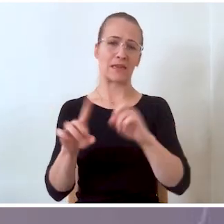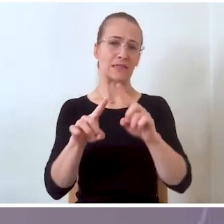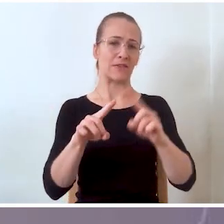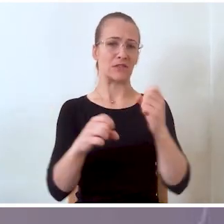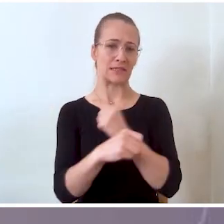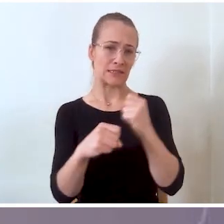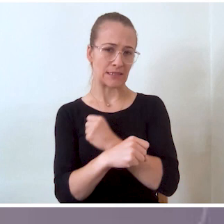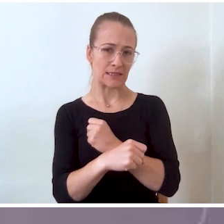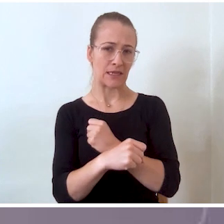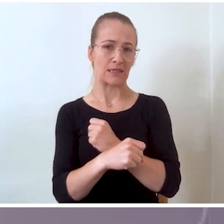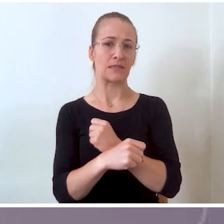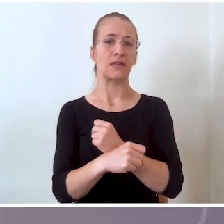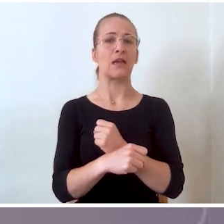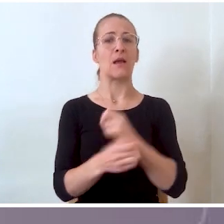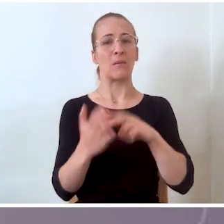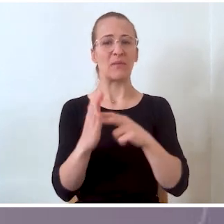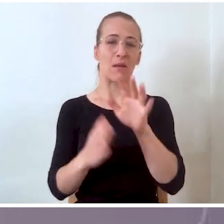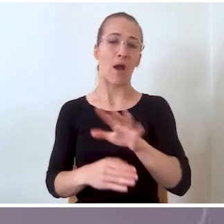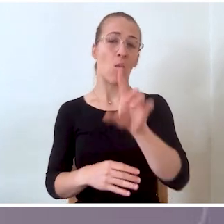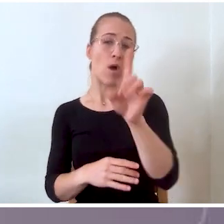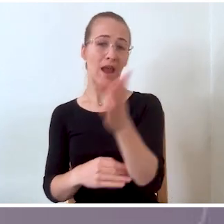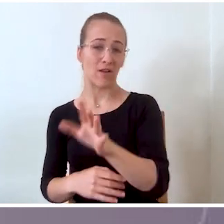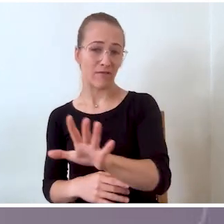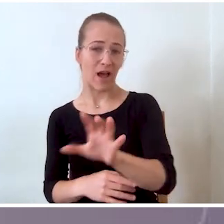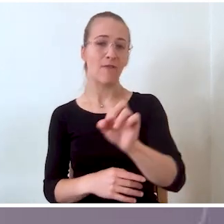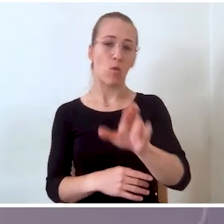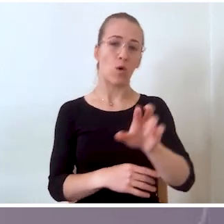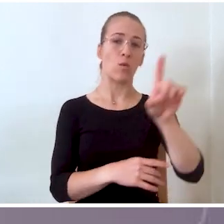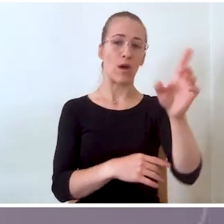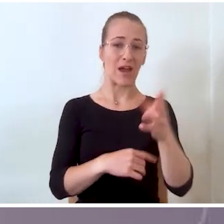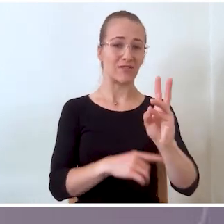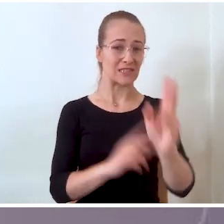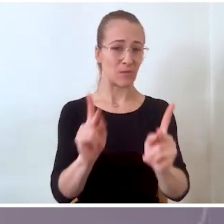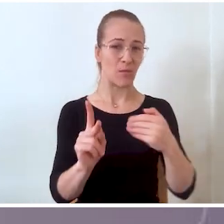but anywhere between one out of five, one out of six people have some sort of disability